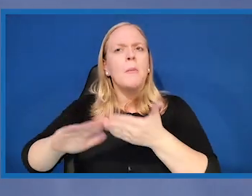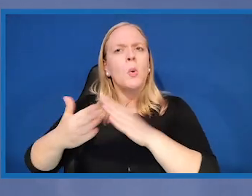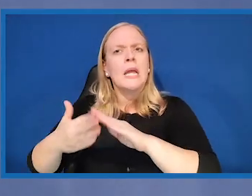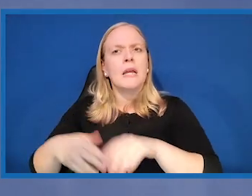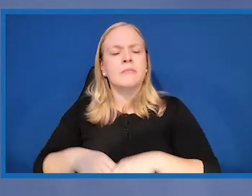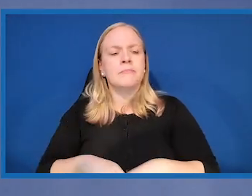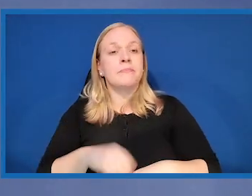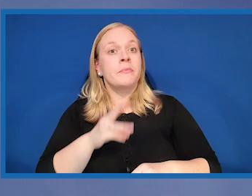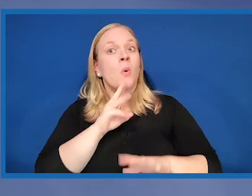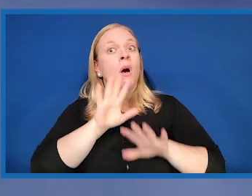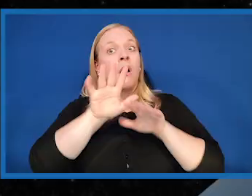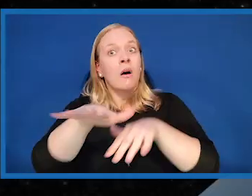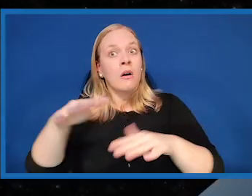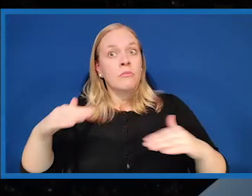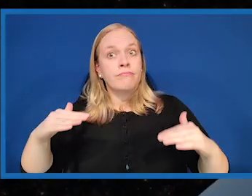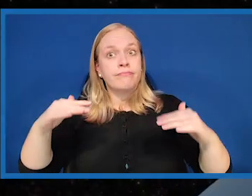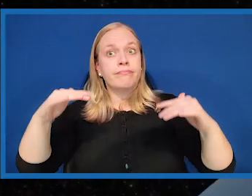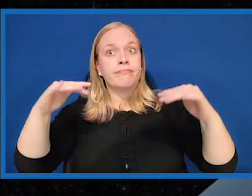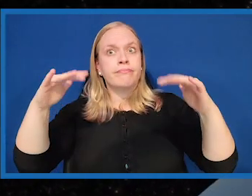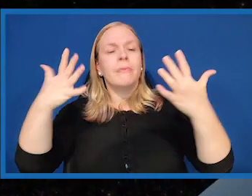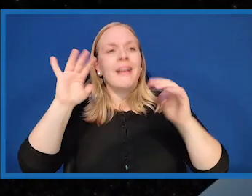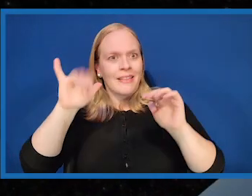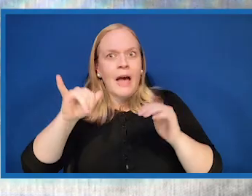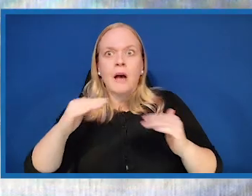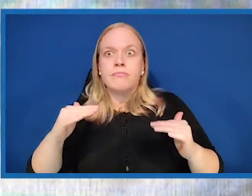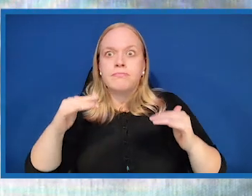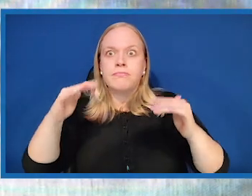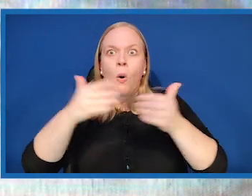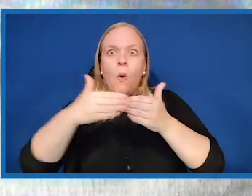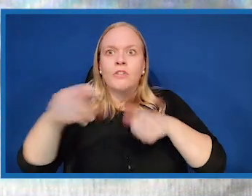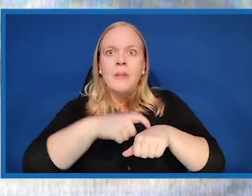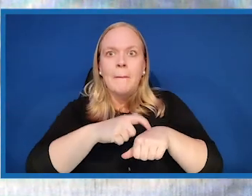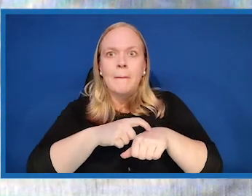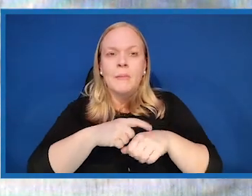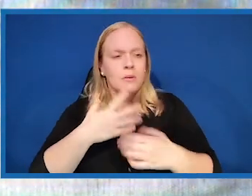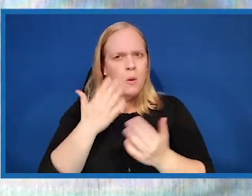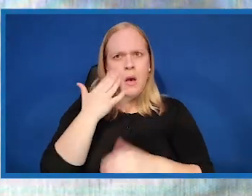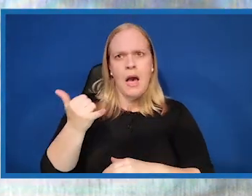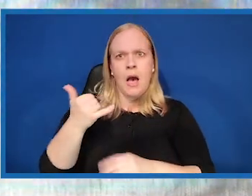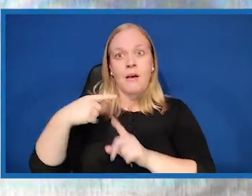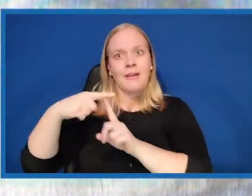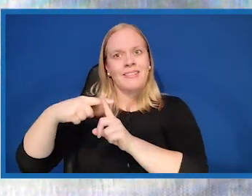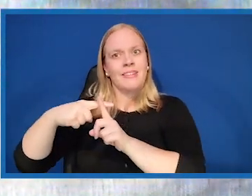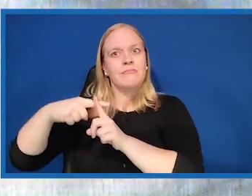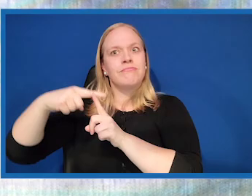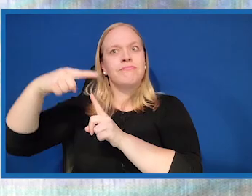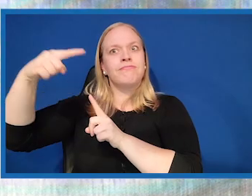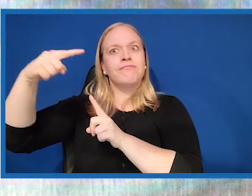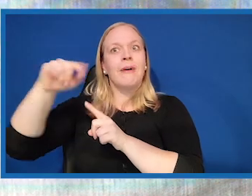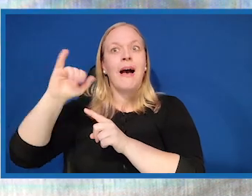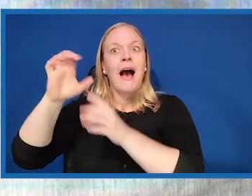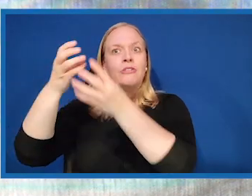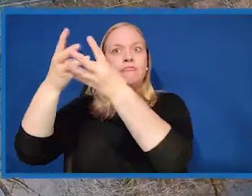AND DIRECTLY CONTRIBUTING TO THAT IS, OF COURSE, CLIMATE CHANGE. SO, AS THE TEMPERATURES RISE, POLAR ICECAPS MELT, AND SLOWLY THE WATER LEVEL